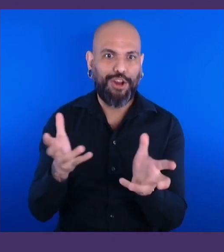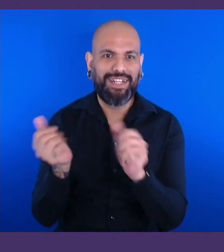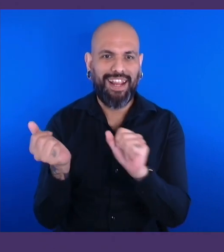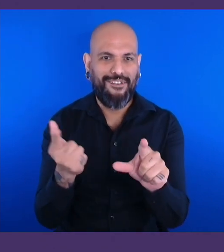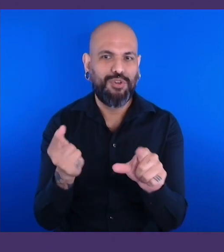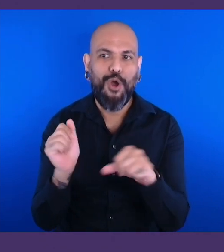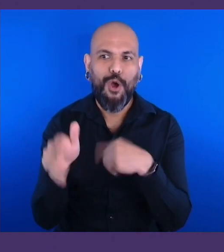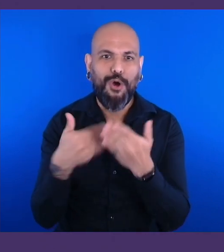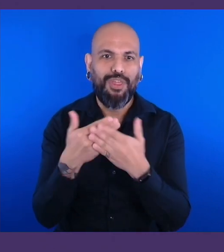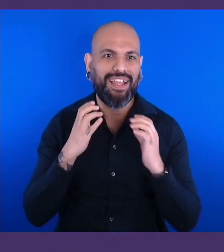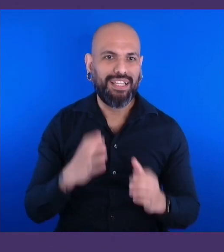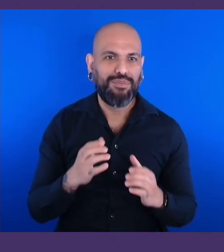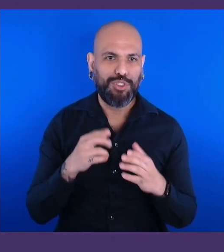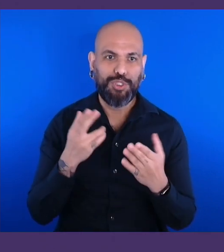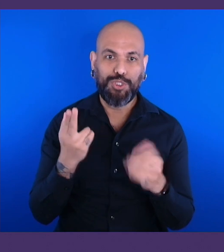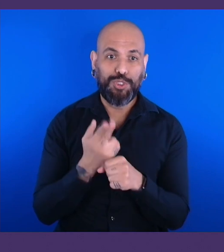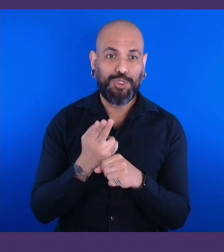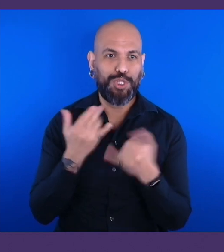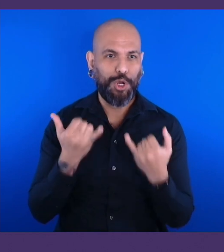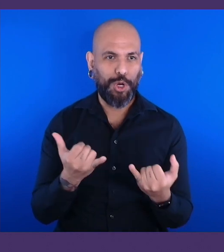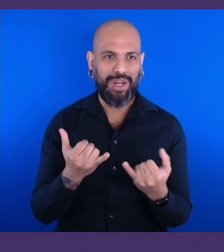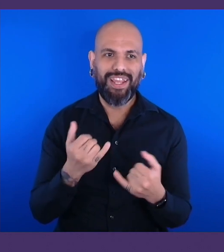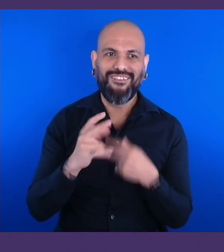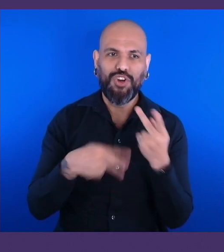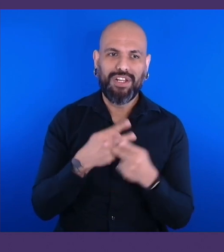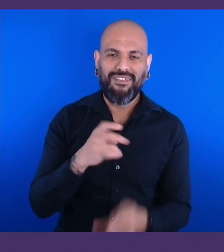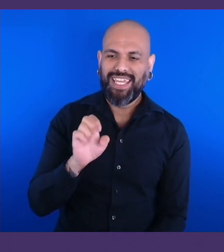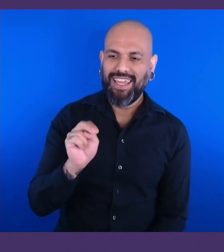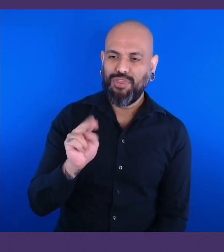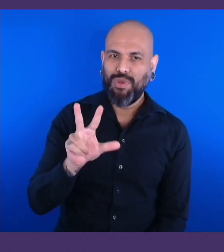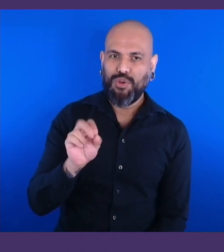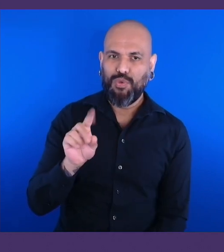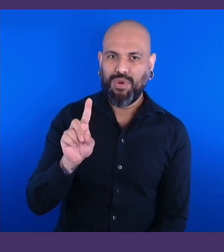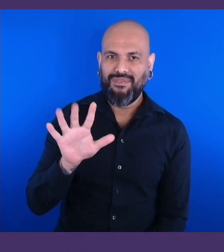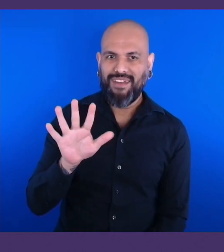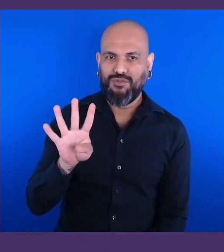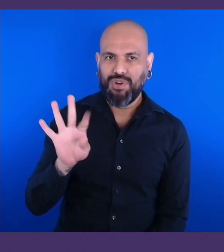of EN 301 549, but we also know that an update is coming,